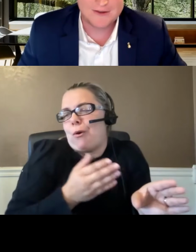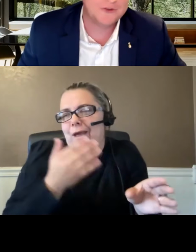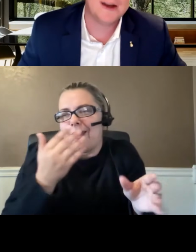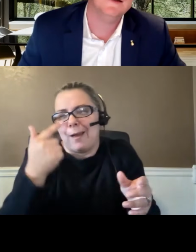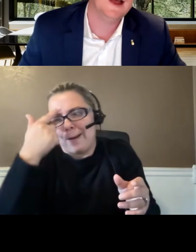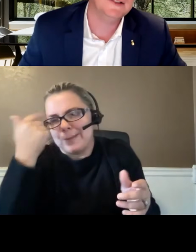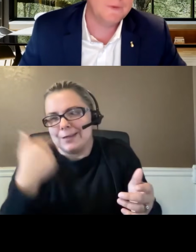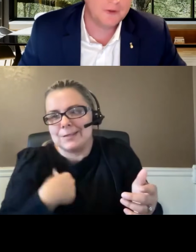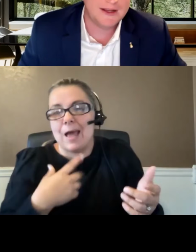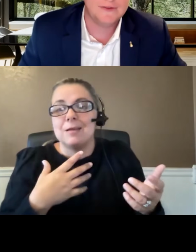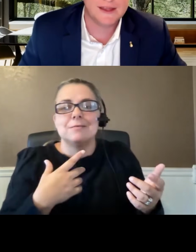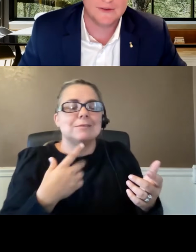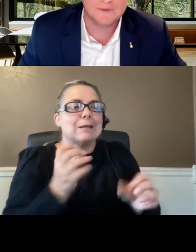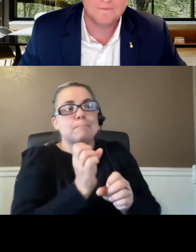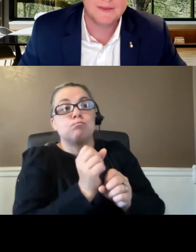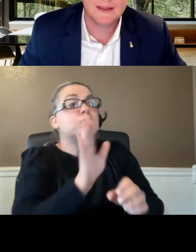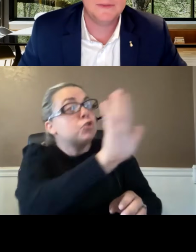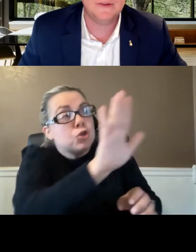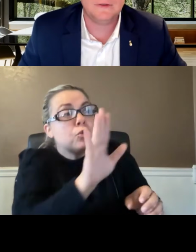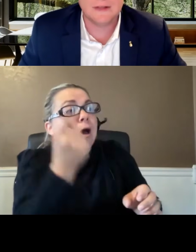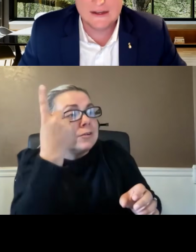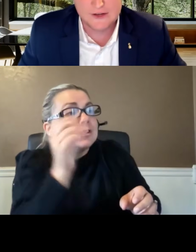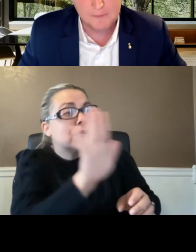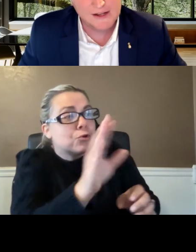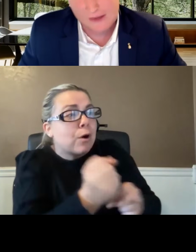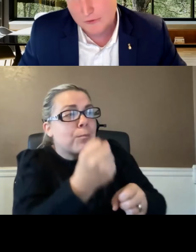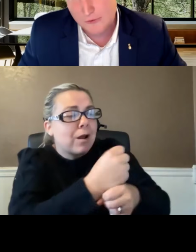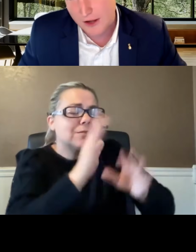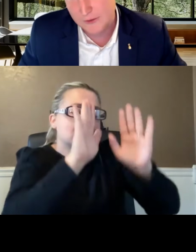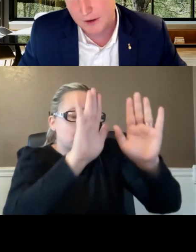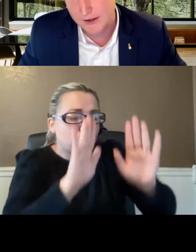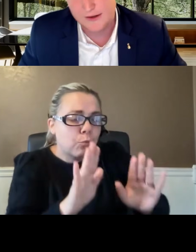product is great, I love so many of these things, this latest update seems to have caused a bug,